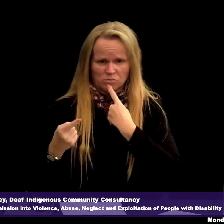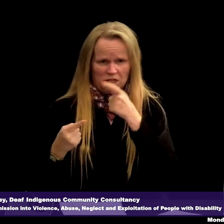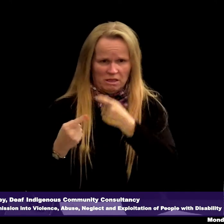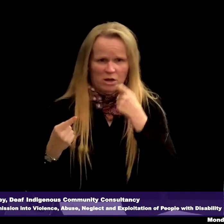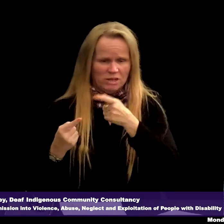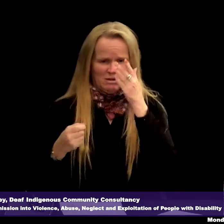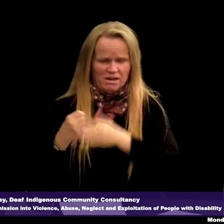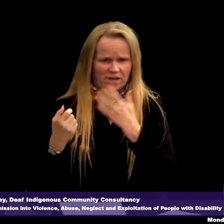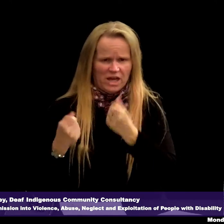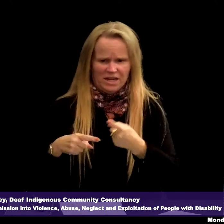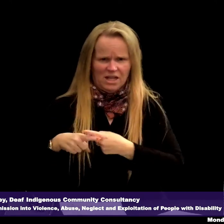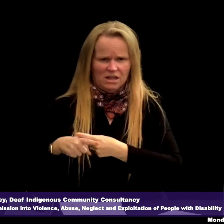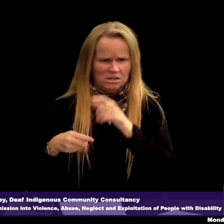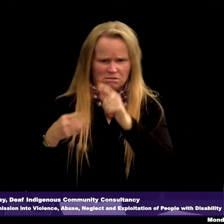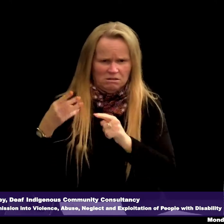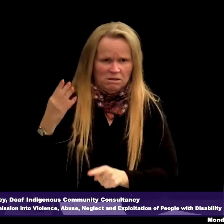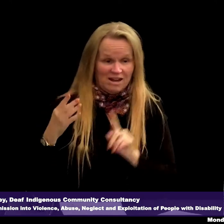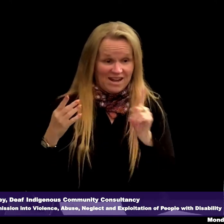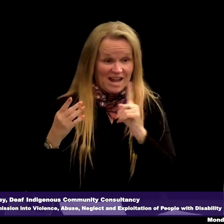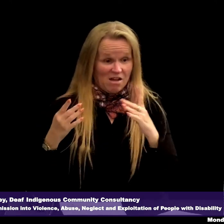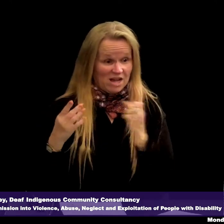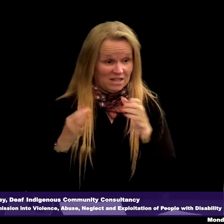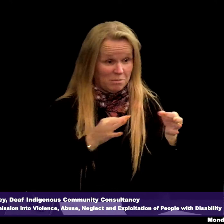I know a Deaf person who has never had a hearing aid, has never used English, has